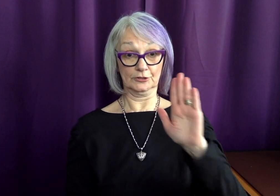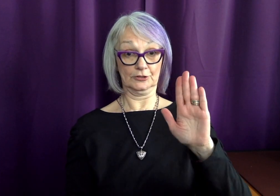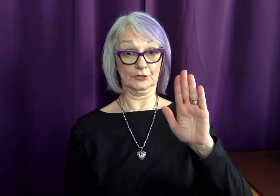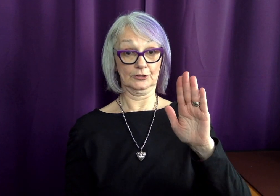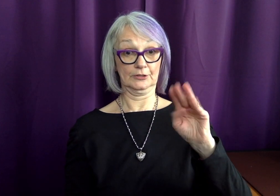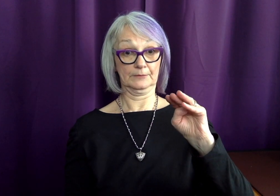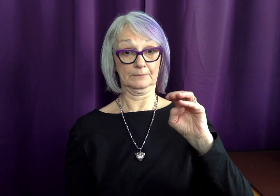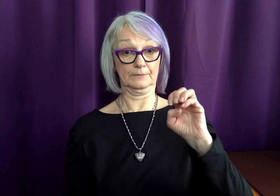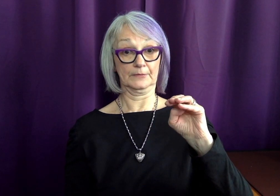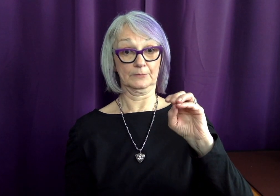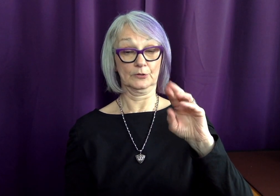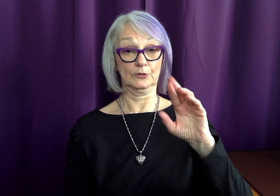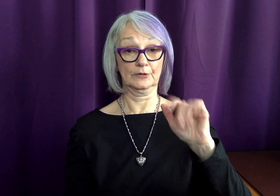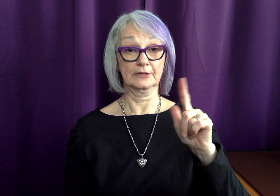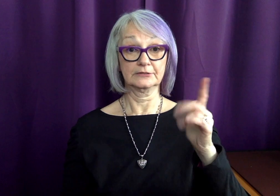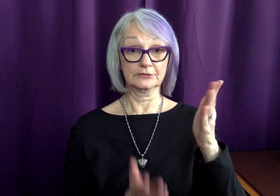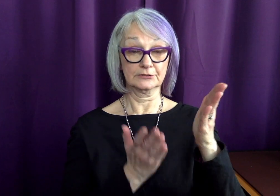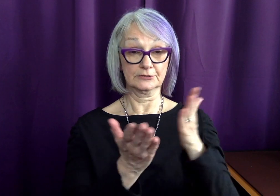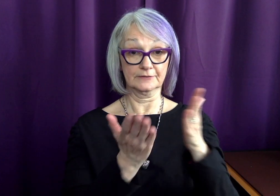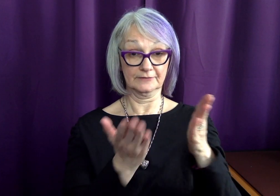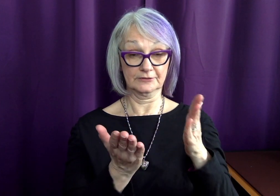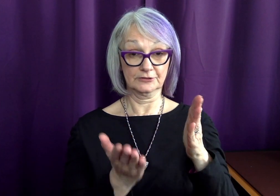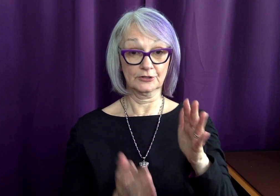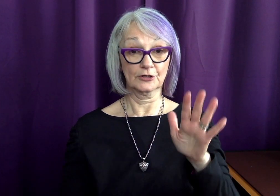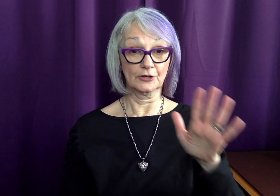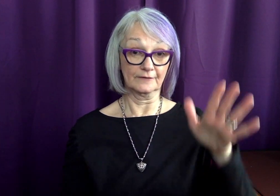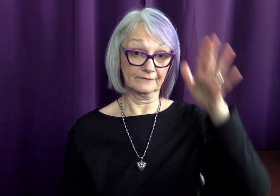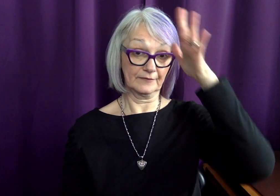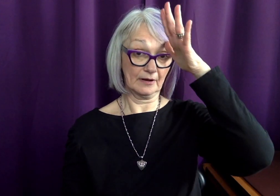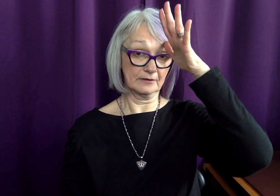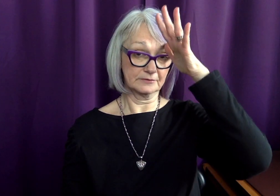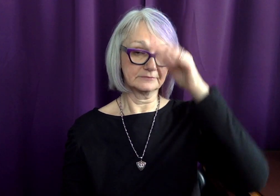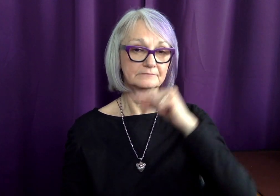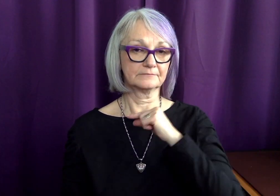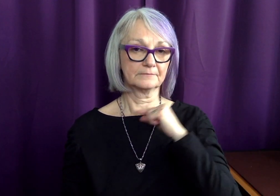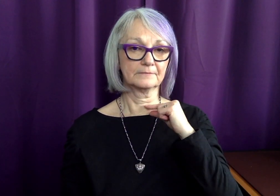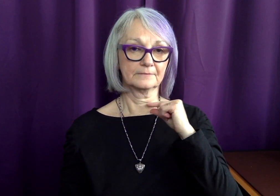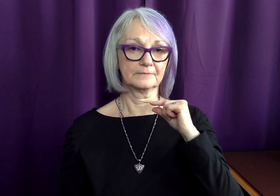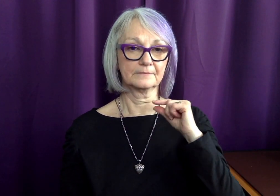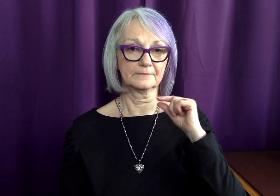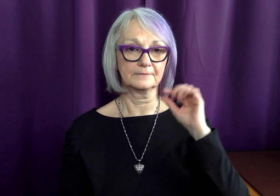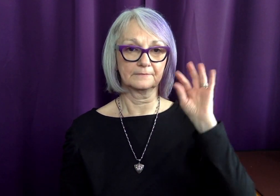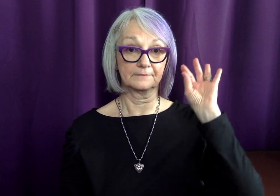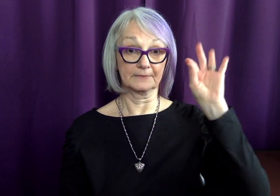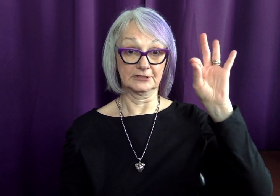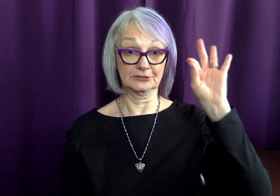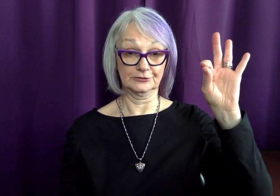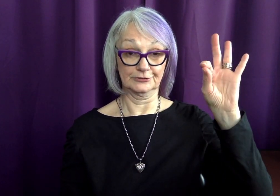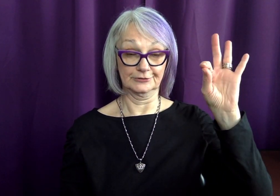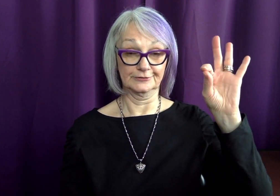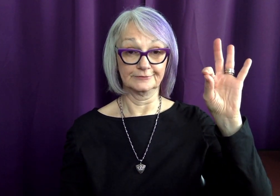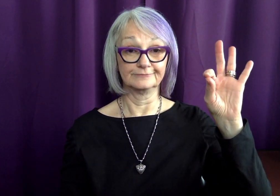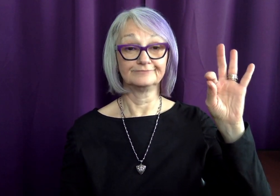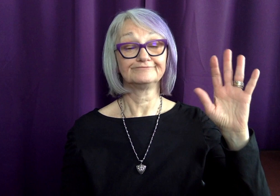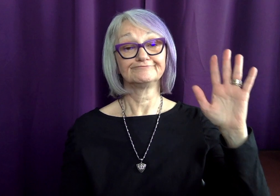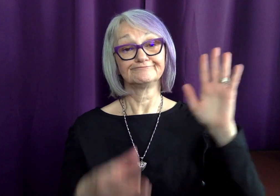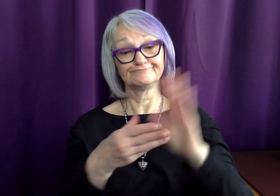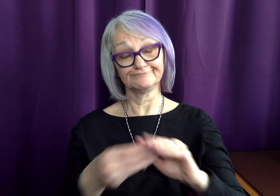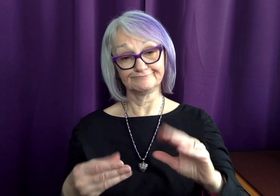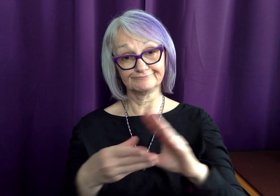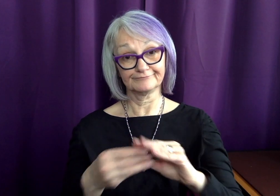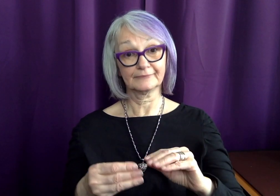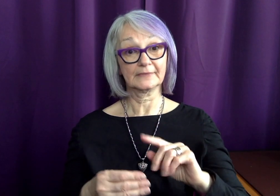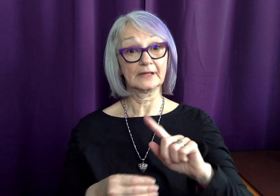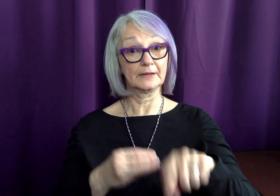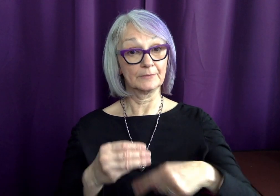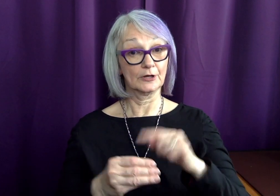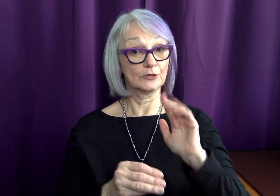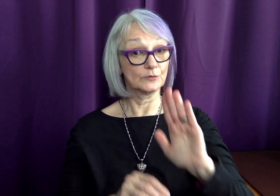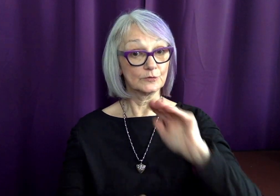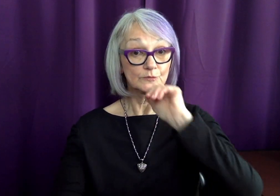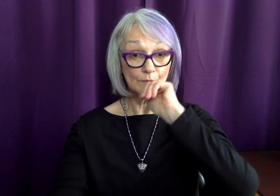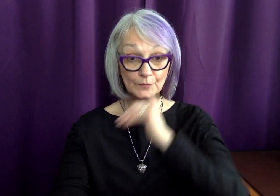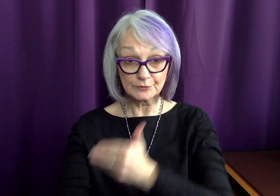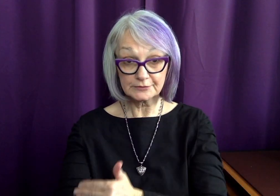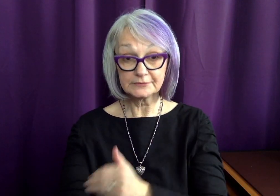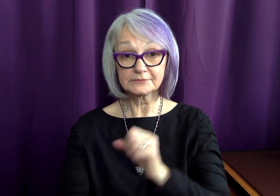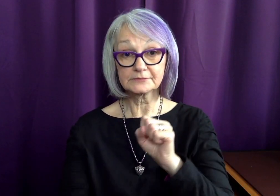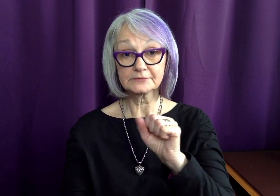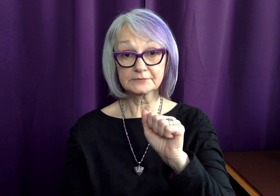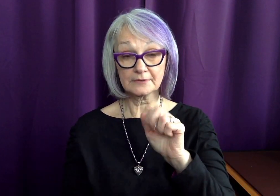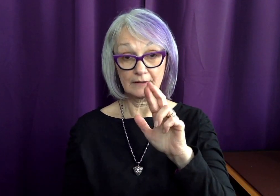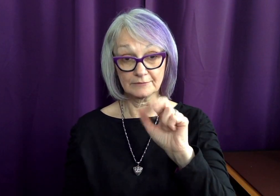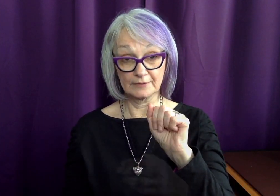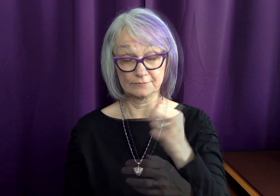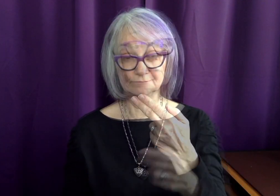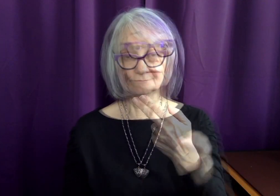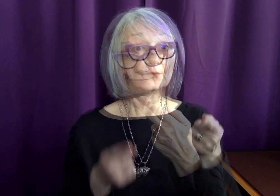During her memorial service, her father, who was a minister, talked about his daughter, Sarah